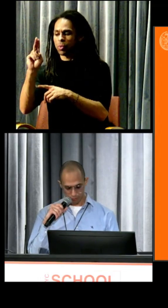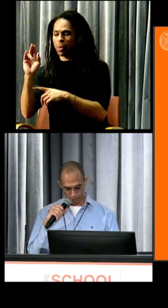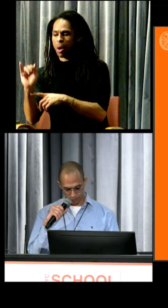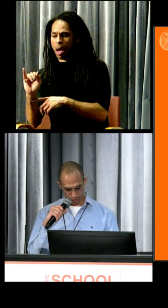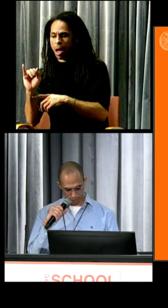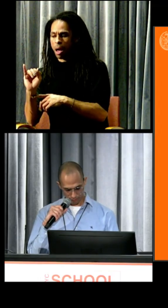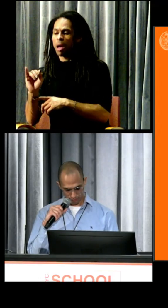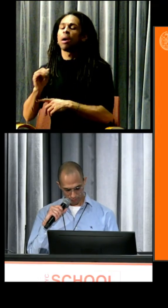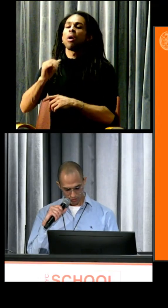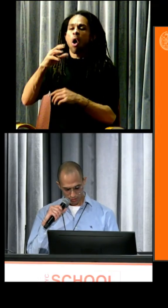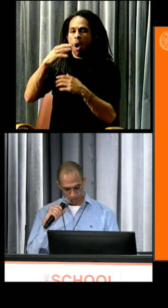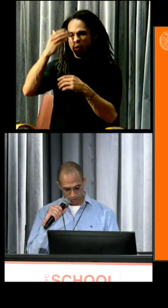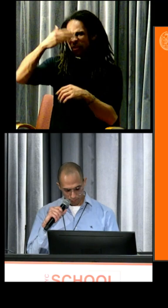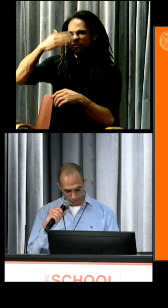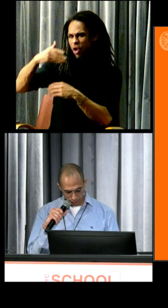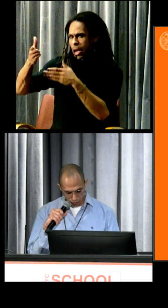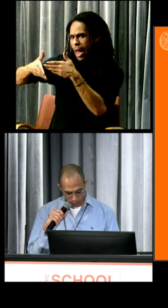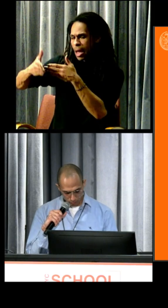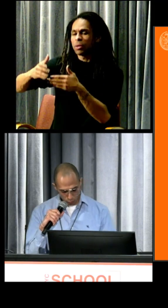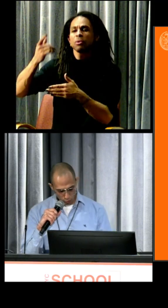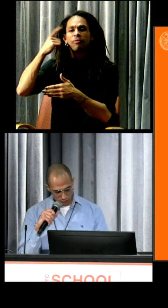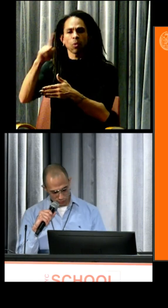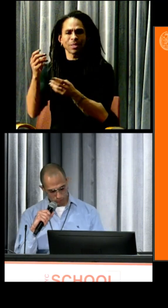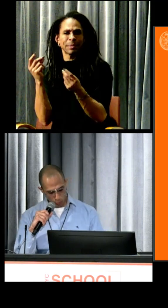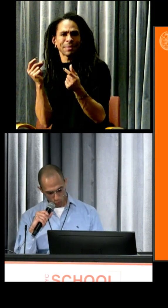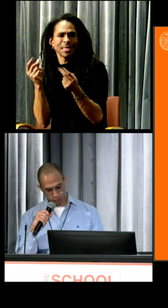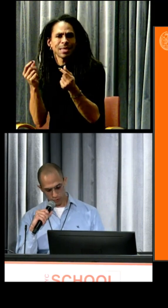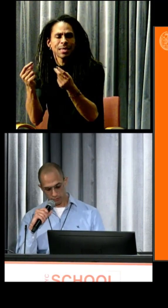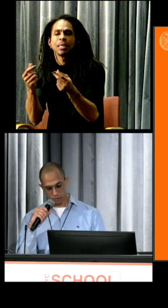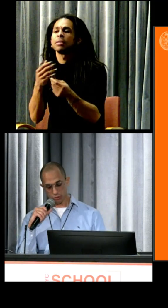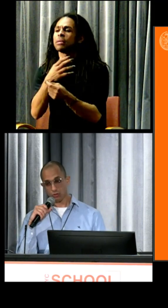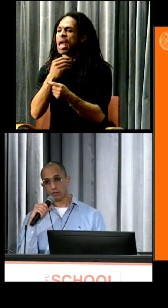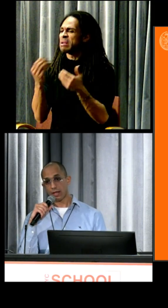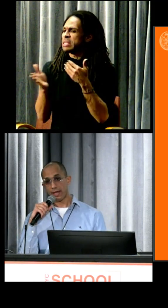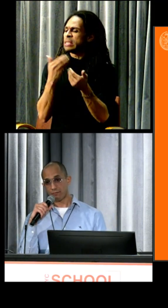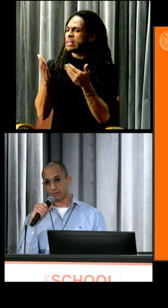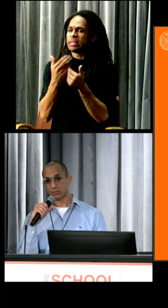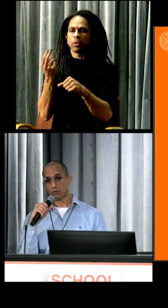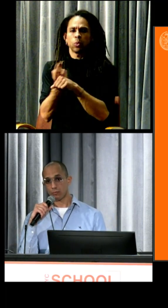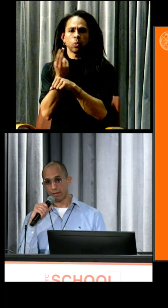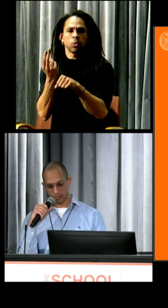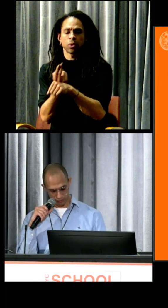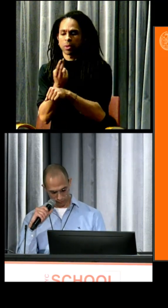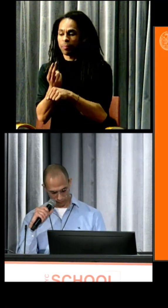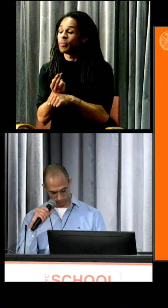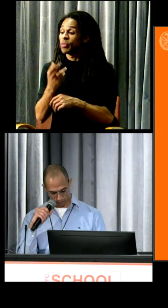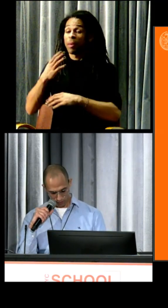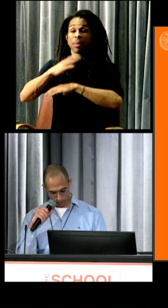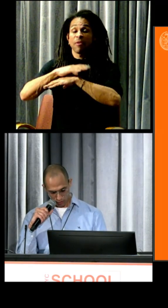When visitors approach them, the differences are based on how the physical, like permanent